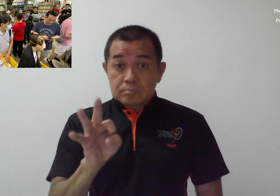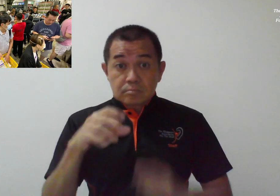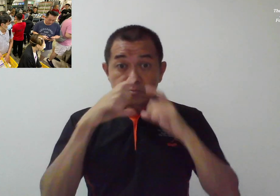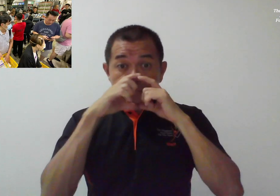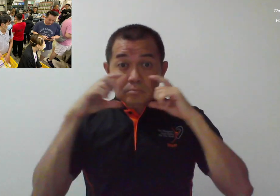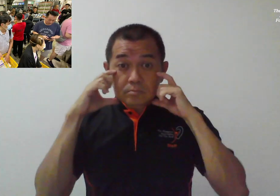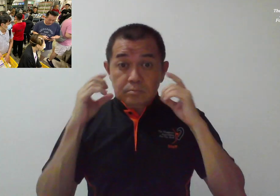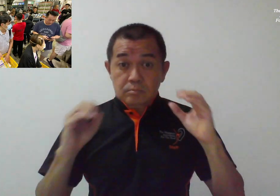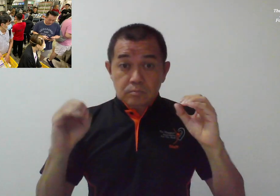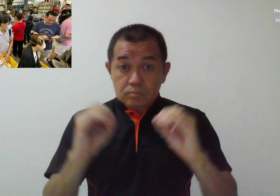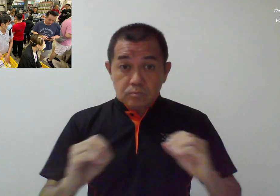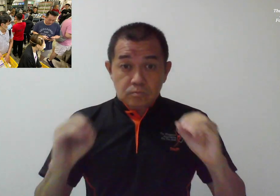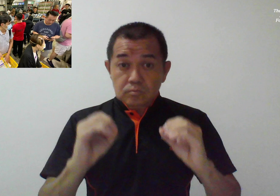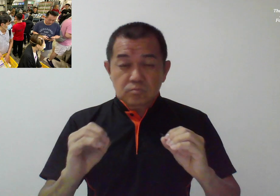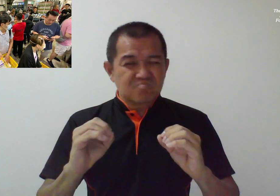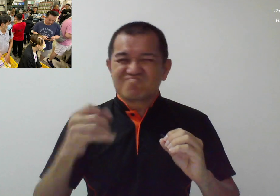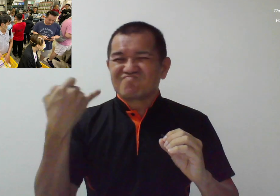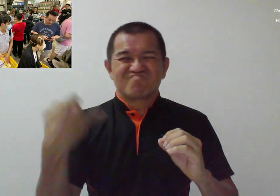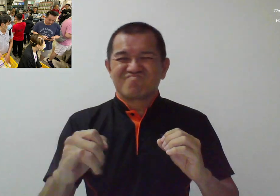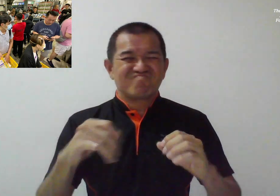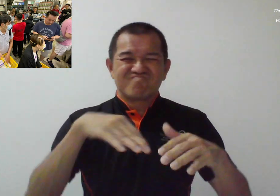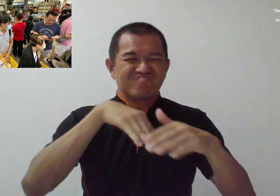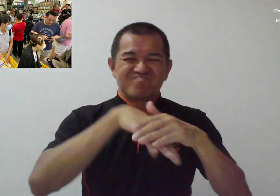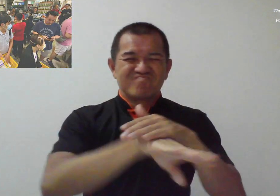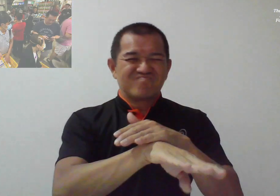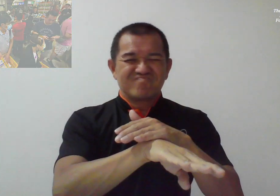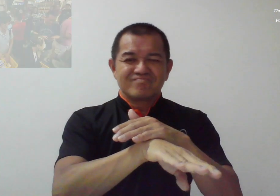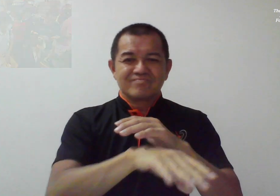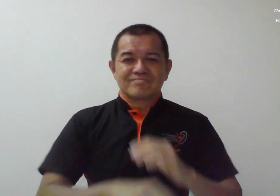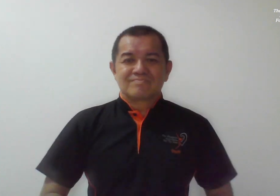Those not wearing masks will be refused entry.